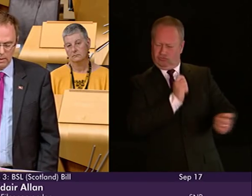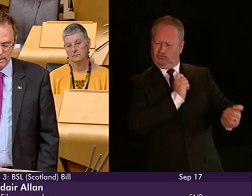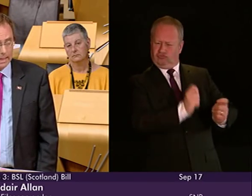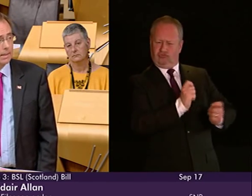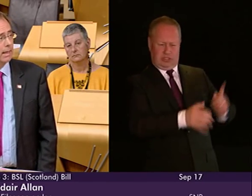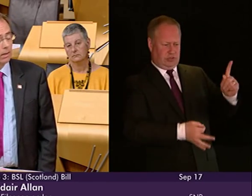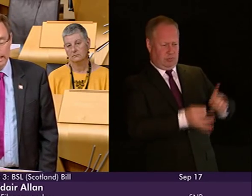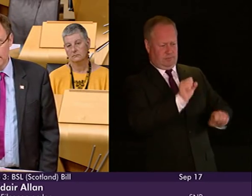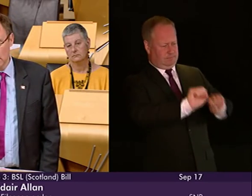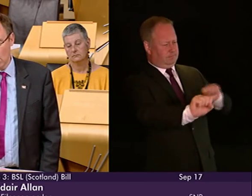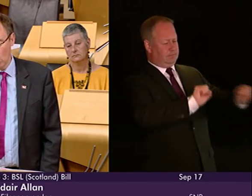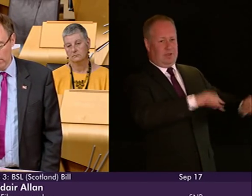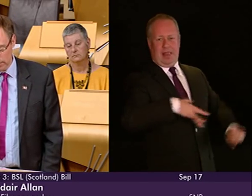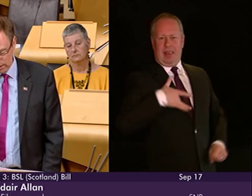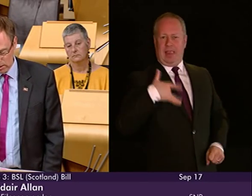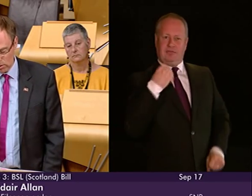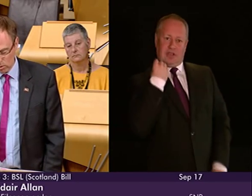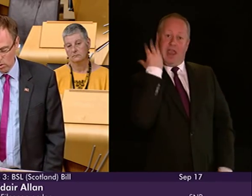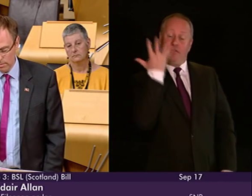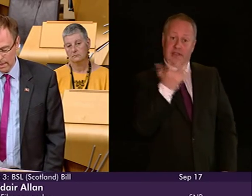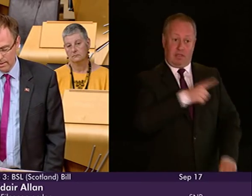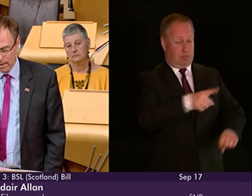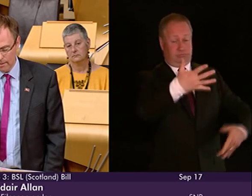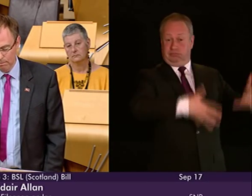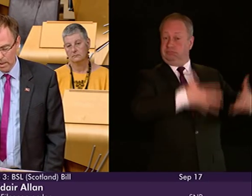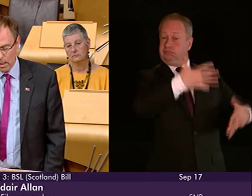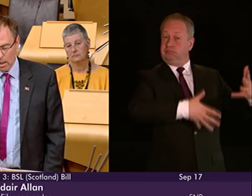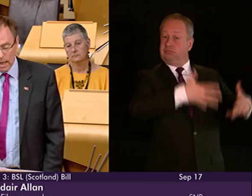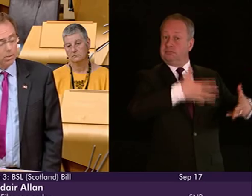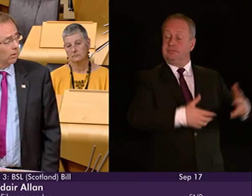to the day-to-day lives of our citizens who use BSL and to